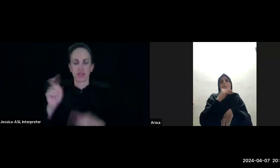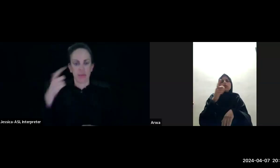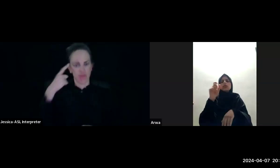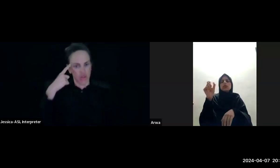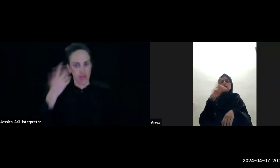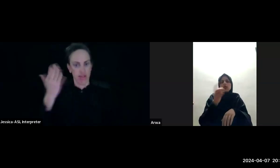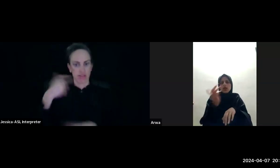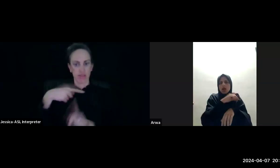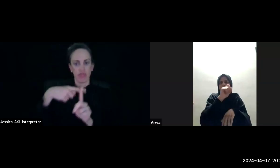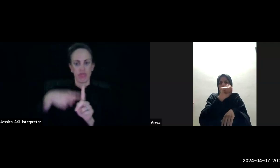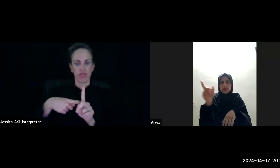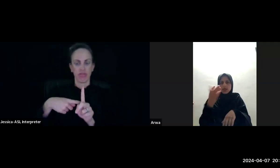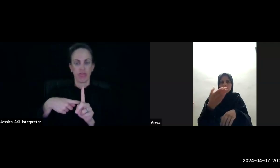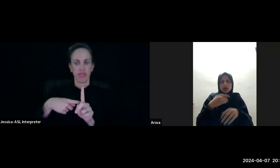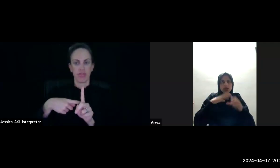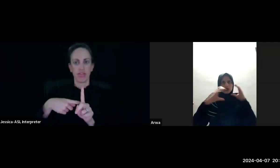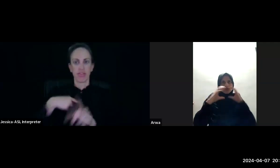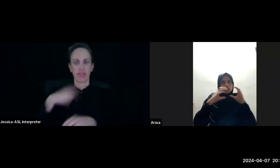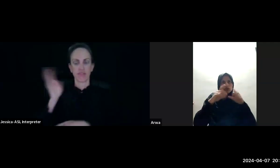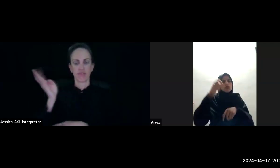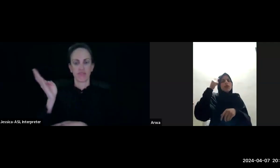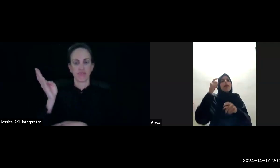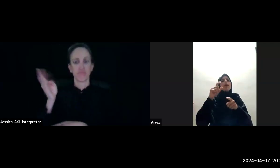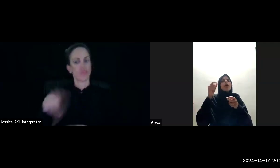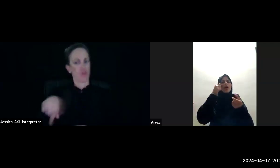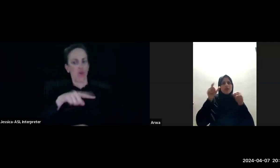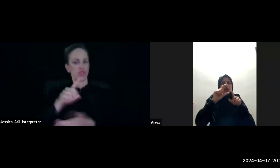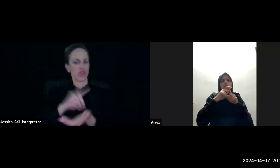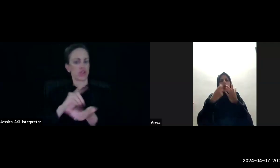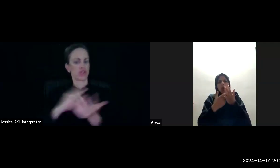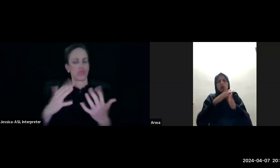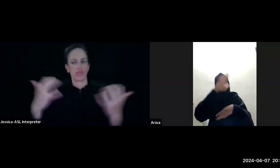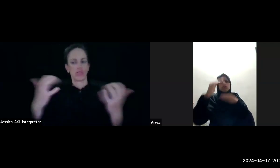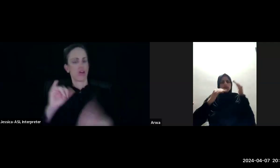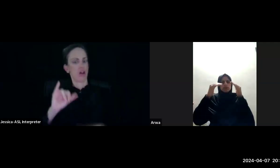this was well appreciated by the physicians. They were totally unaware that we could do all this in